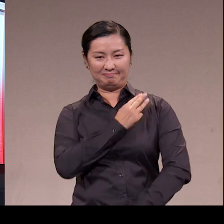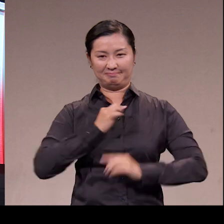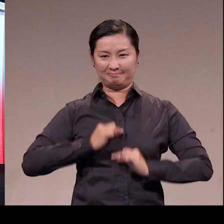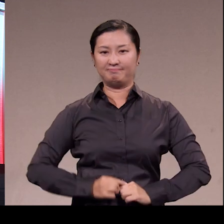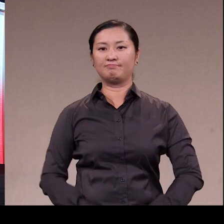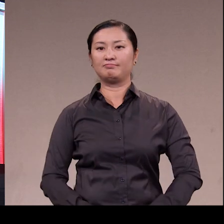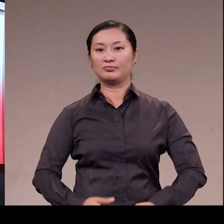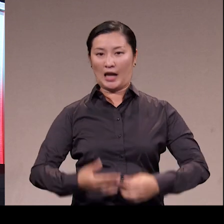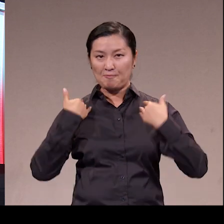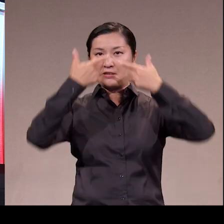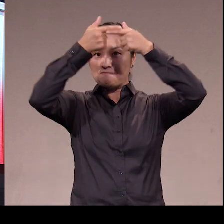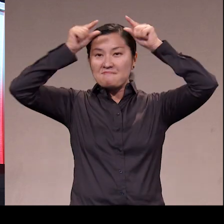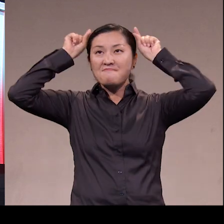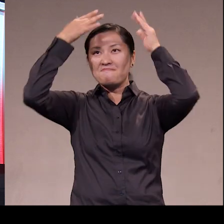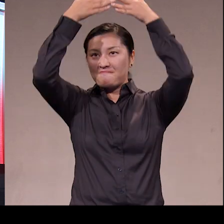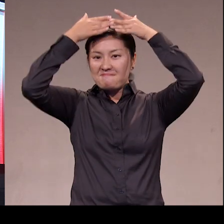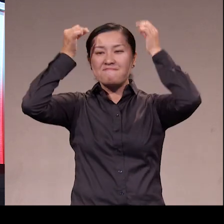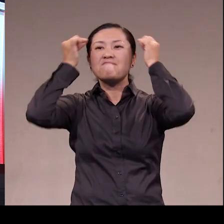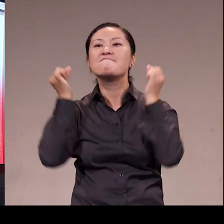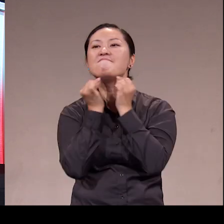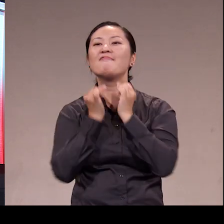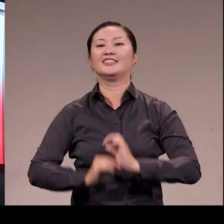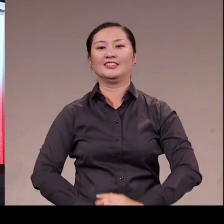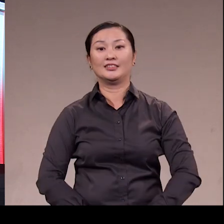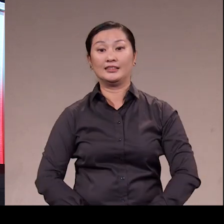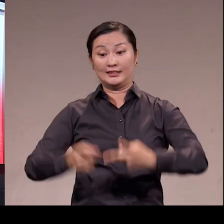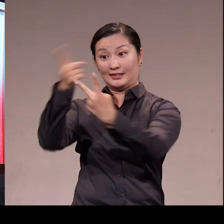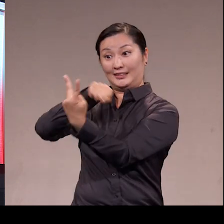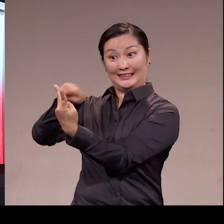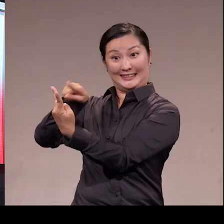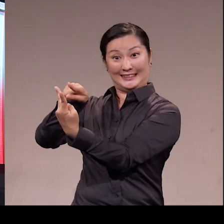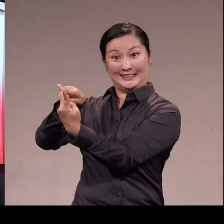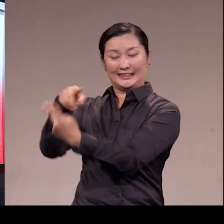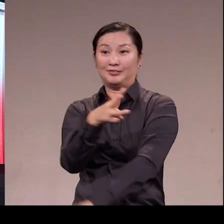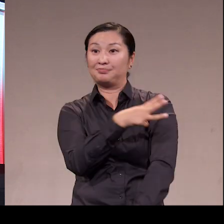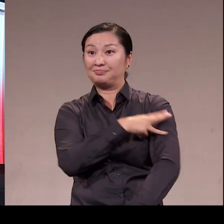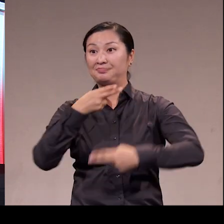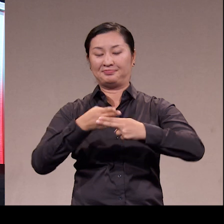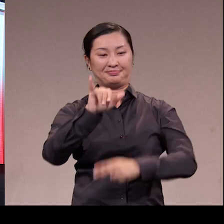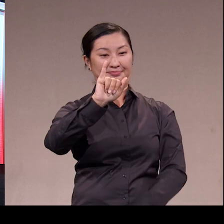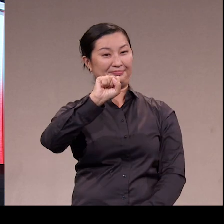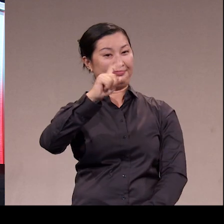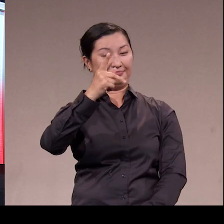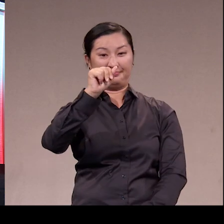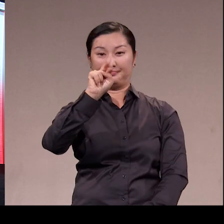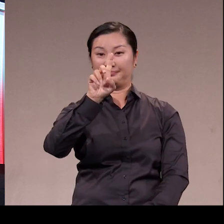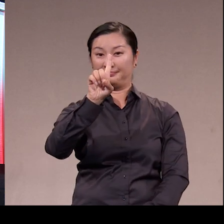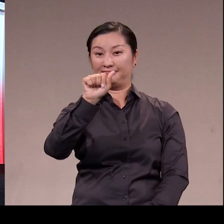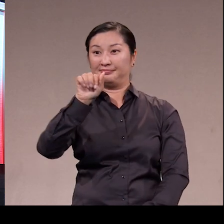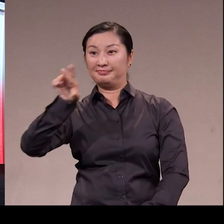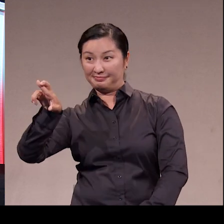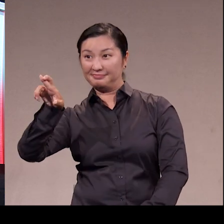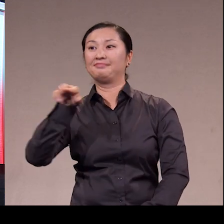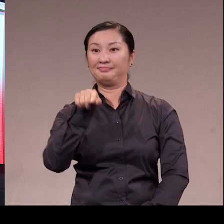The second is Captain Muhammad Iskandar Dzulfadhli Abdul Rahman, an F5 fighter jet pilot.